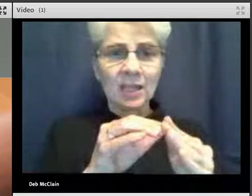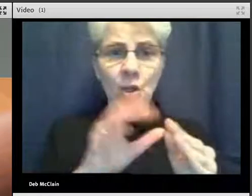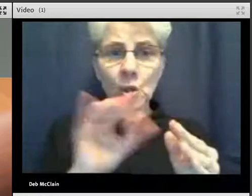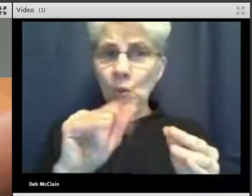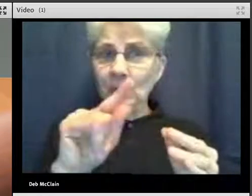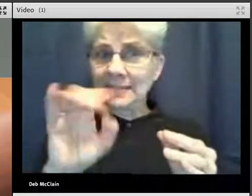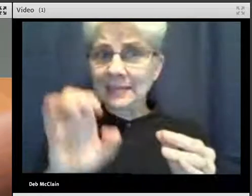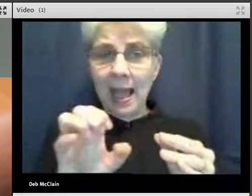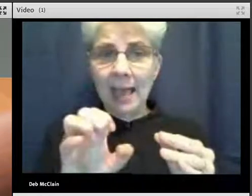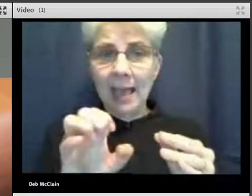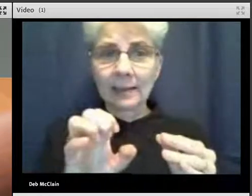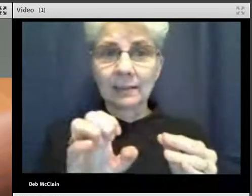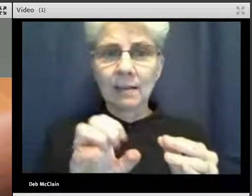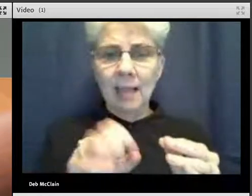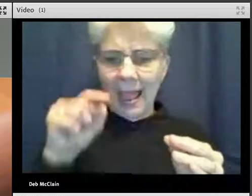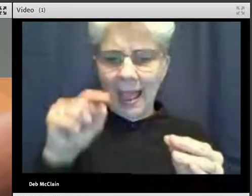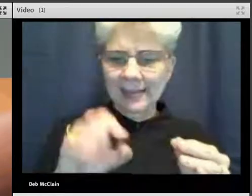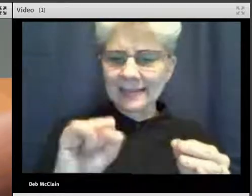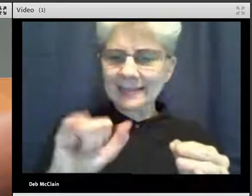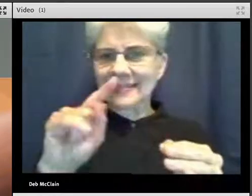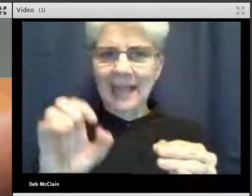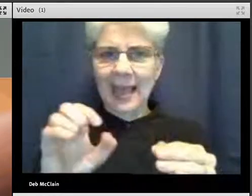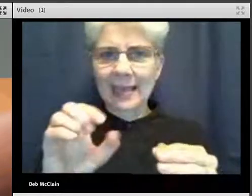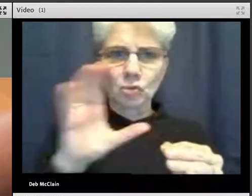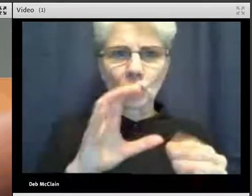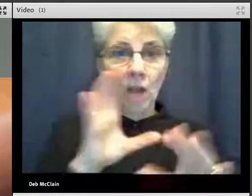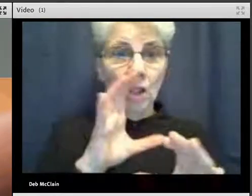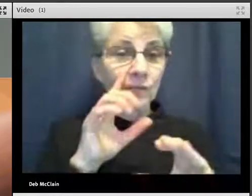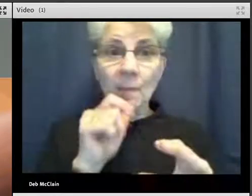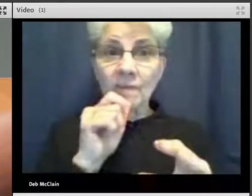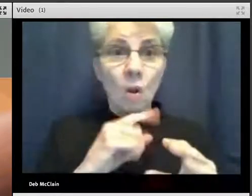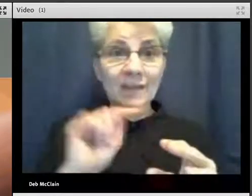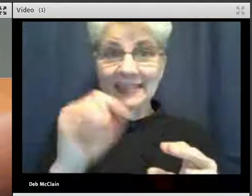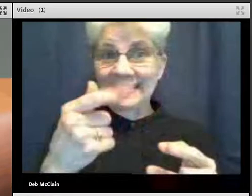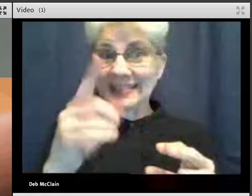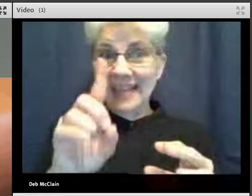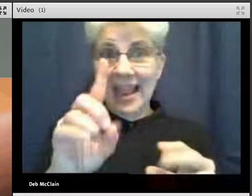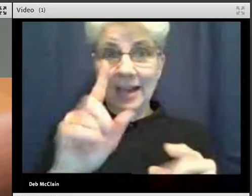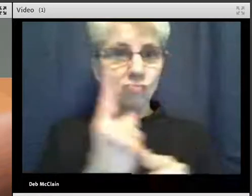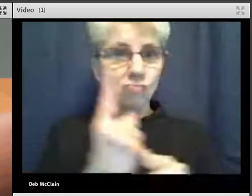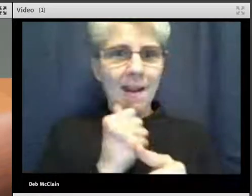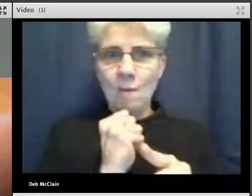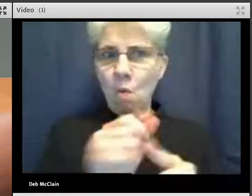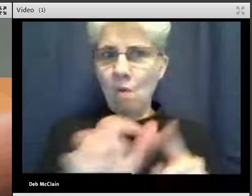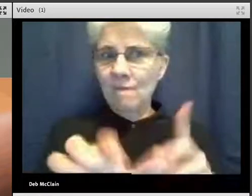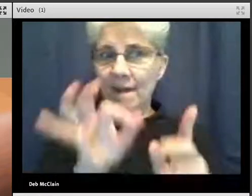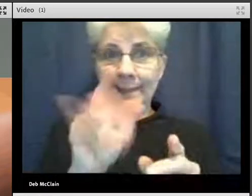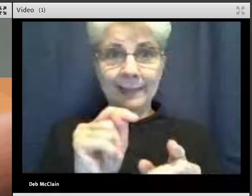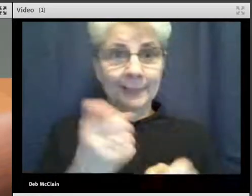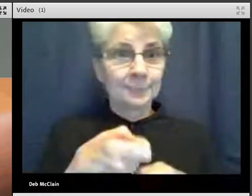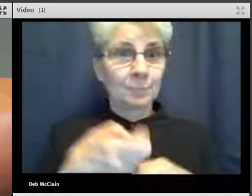I hit "site search," right, and I look for something. if you don't have it tagged right, I'm not going to find it.